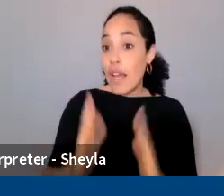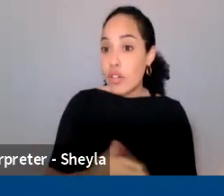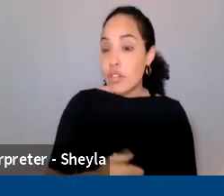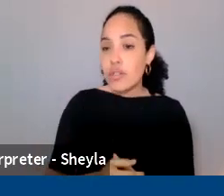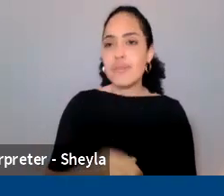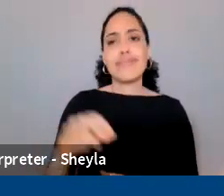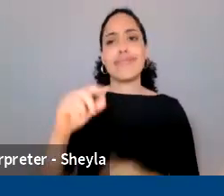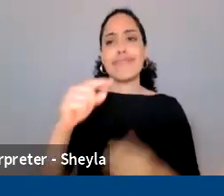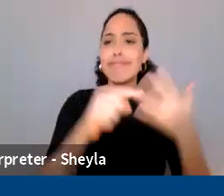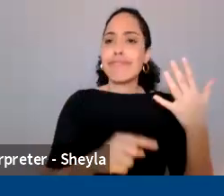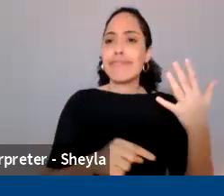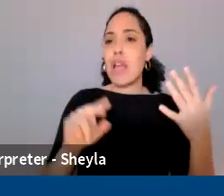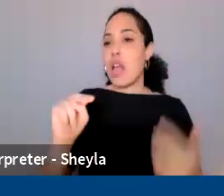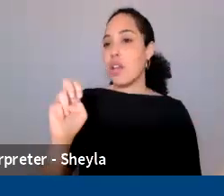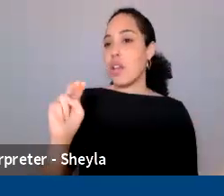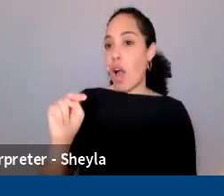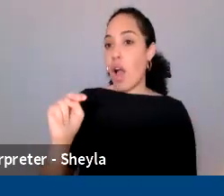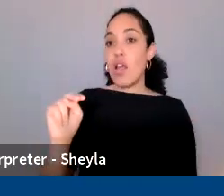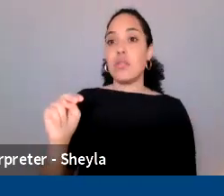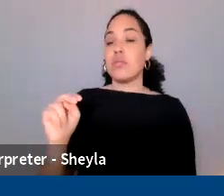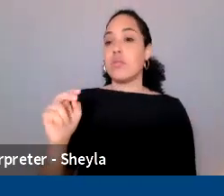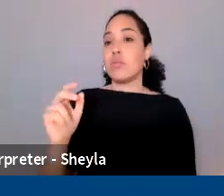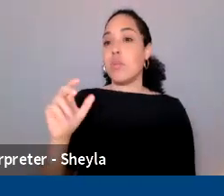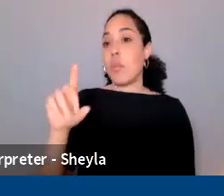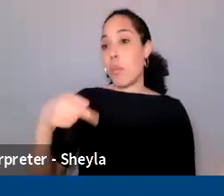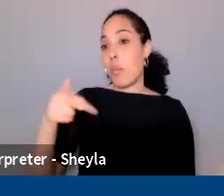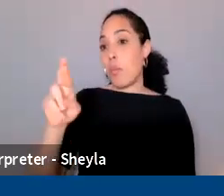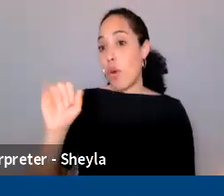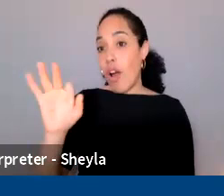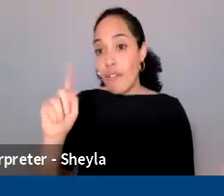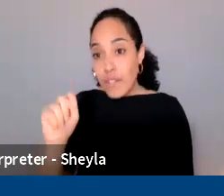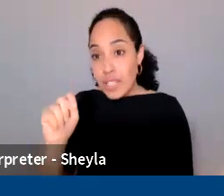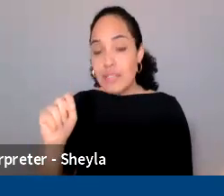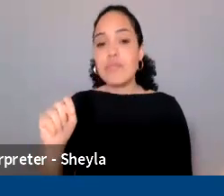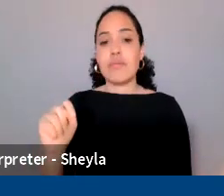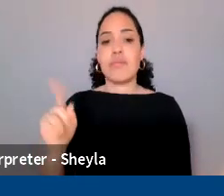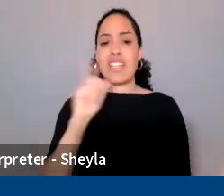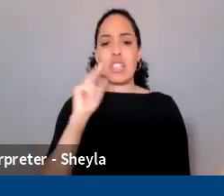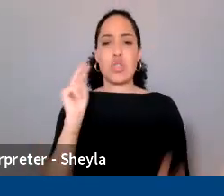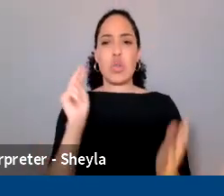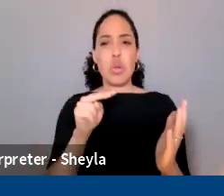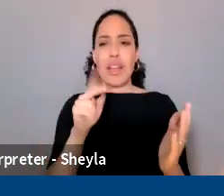federal agencies the state to look at what that long-term recovery needs are what they are and